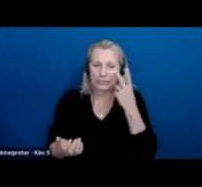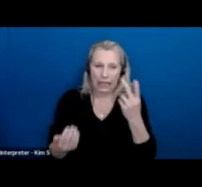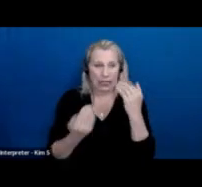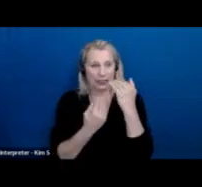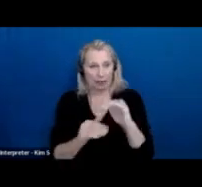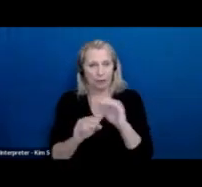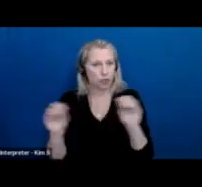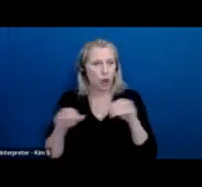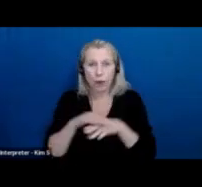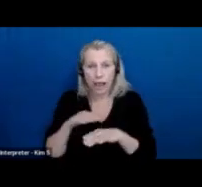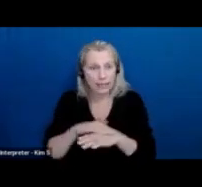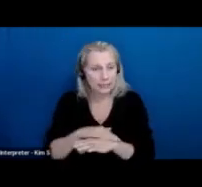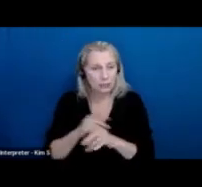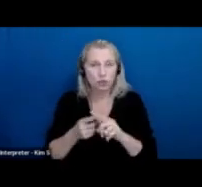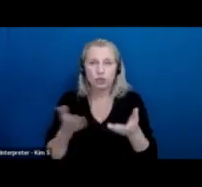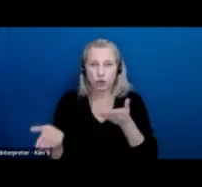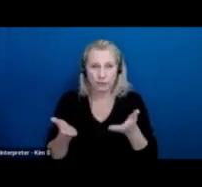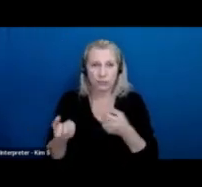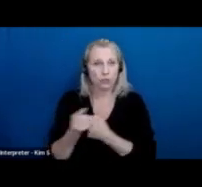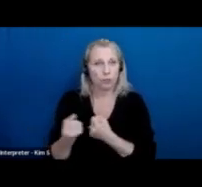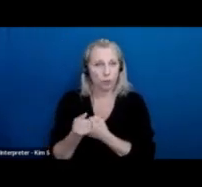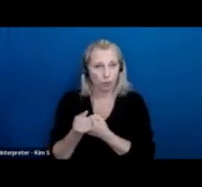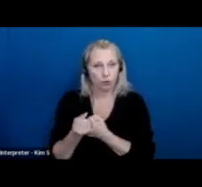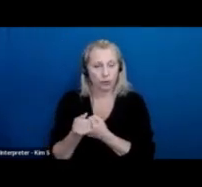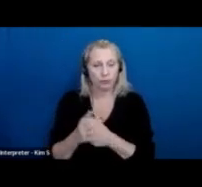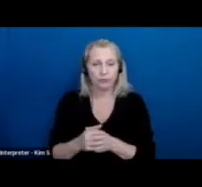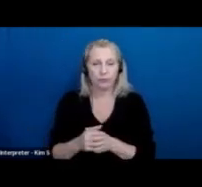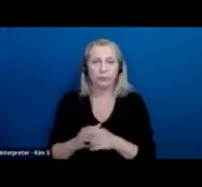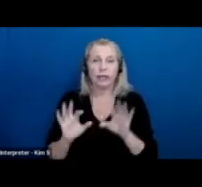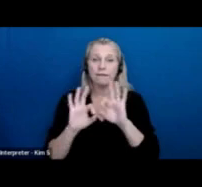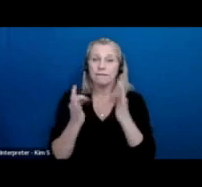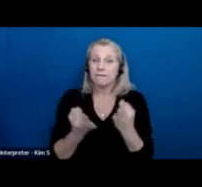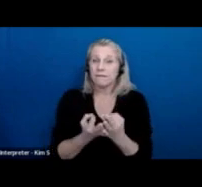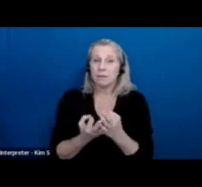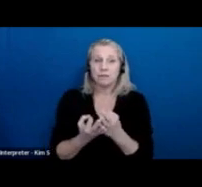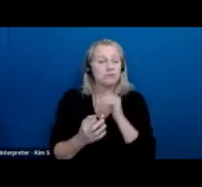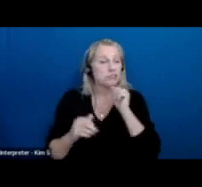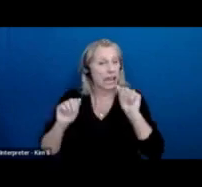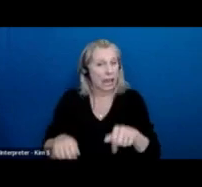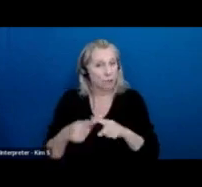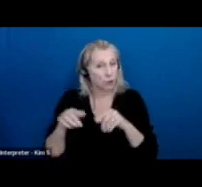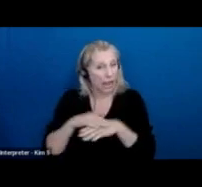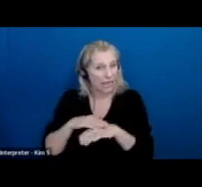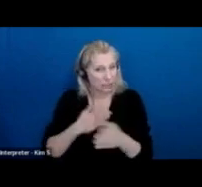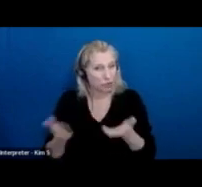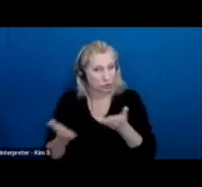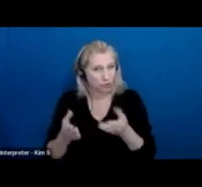access to services and support, when families are not able to access services in their time of